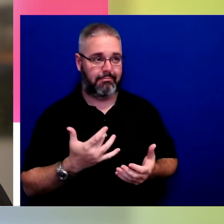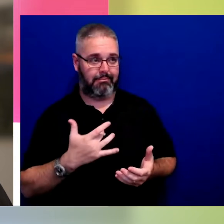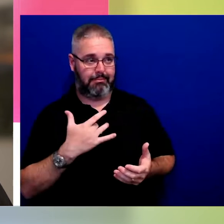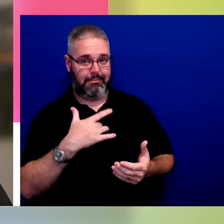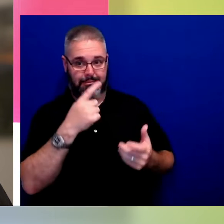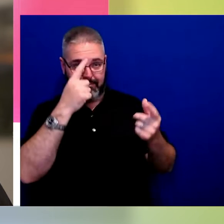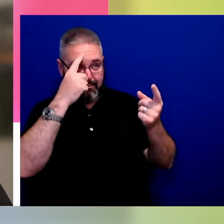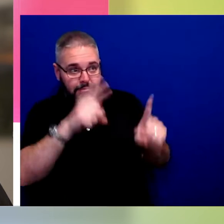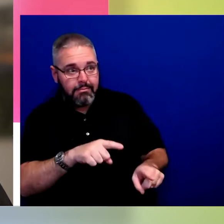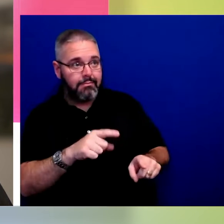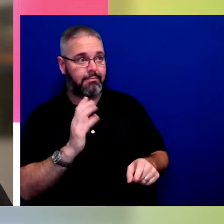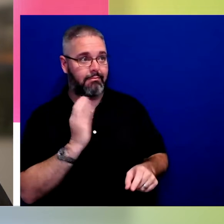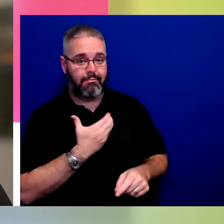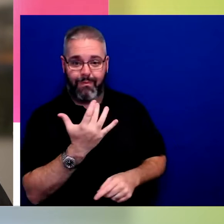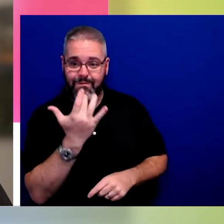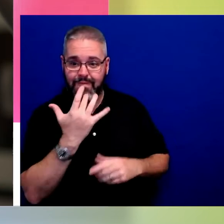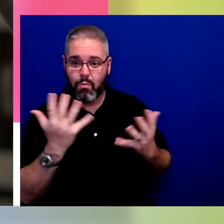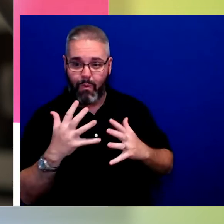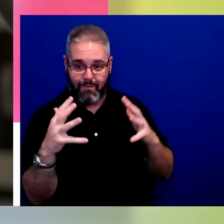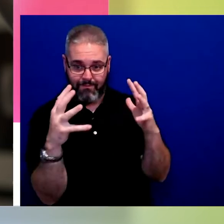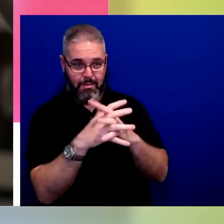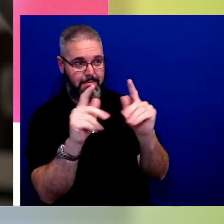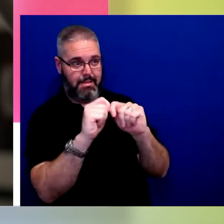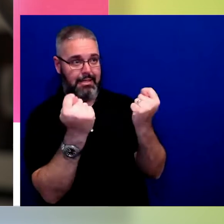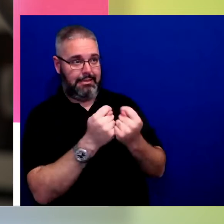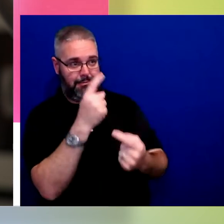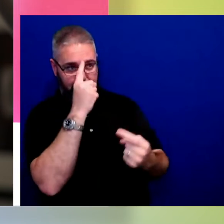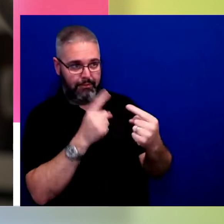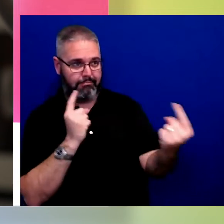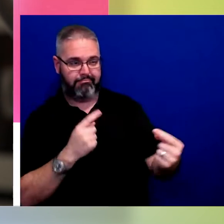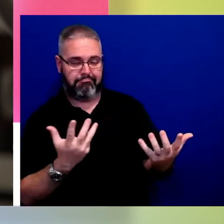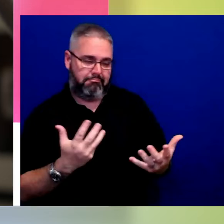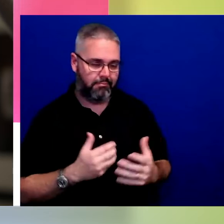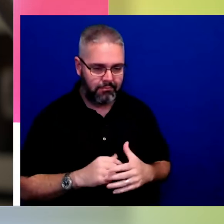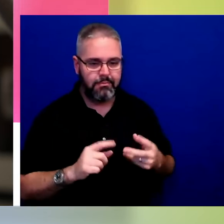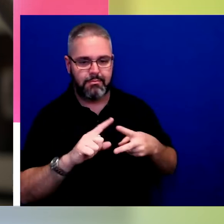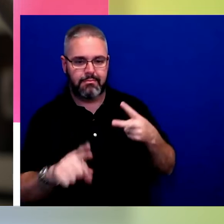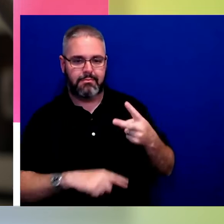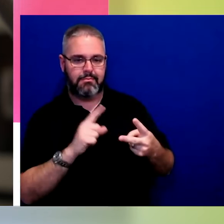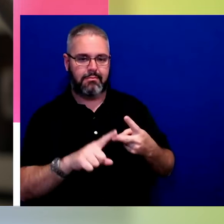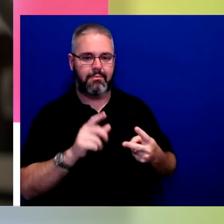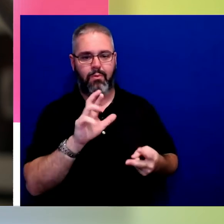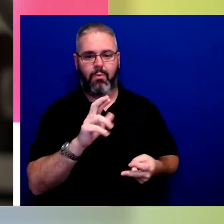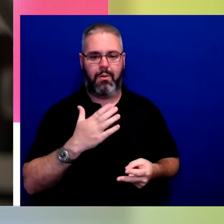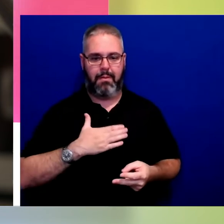on our favorite football teams or that Marmite is better than Vegemite.